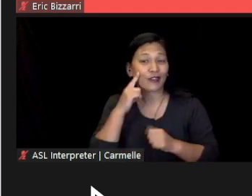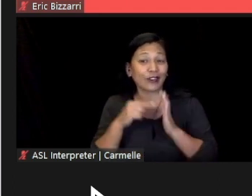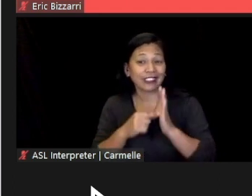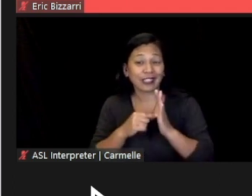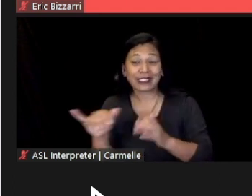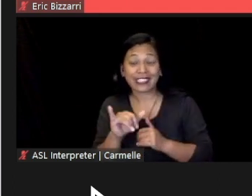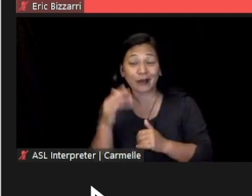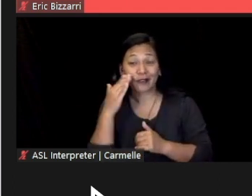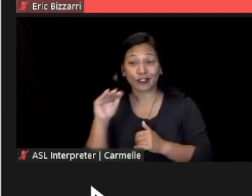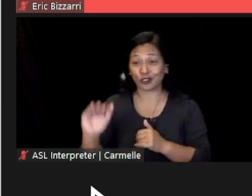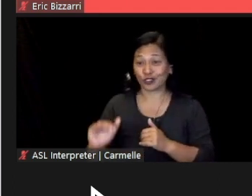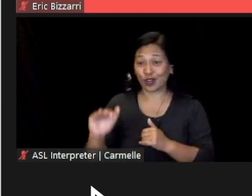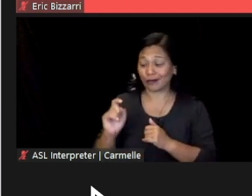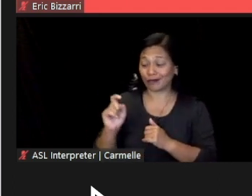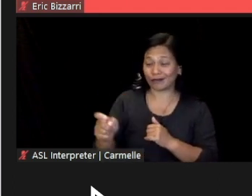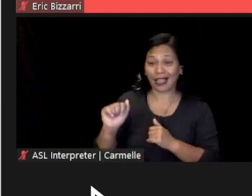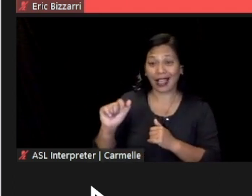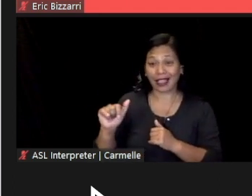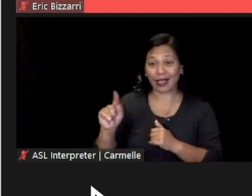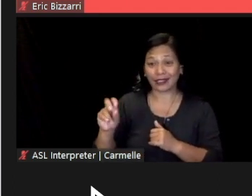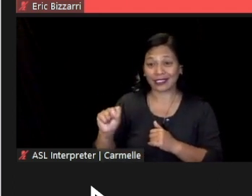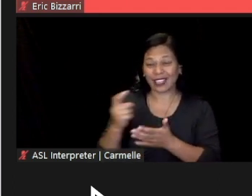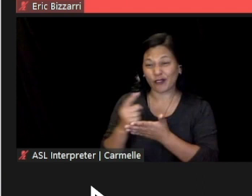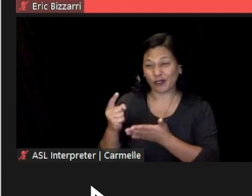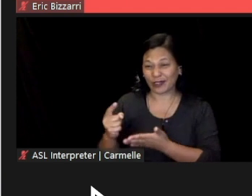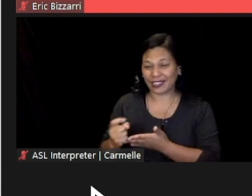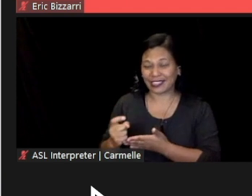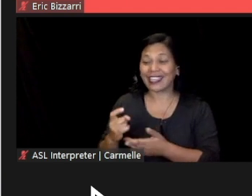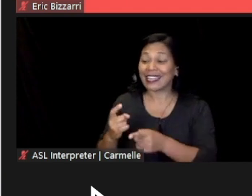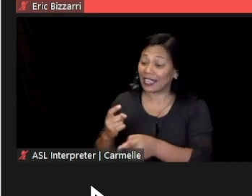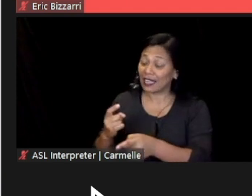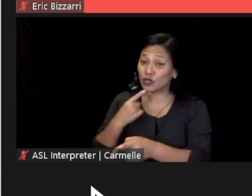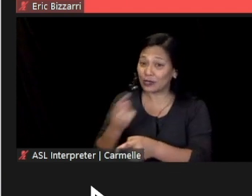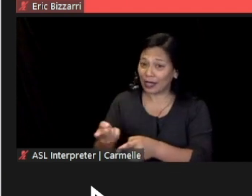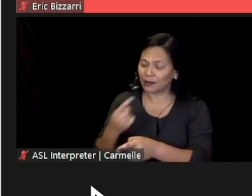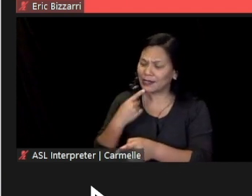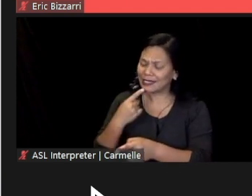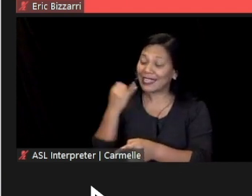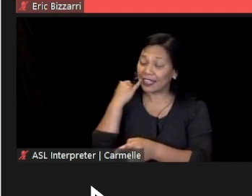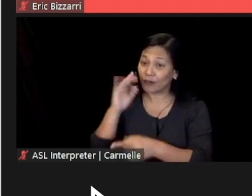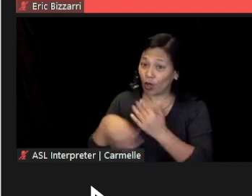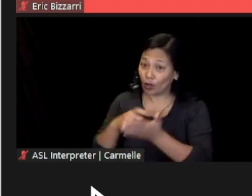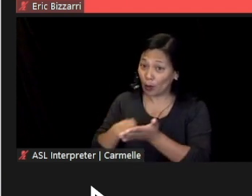If you bring home a report card with all A's, and if you bring home a report card with X, your allowance may go down.